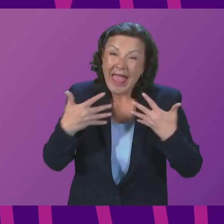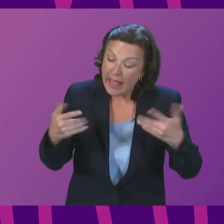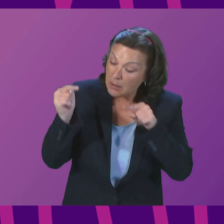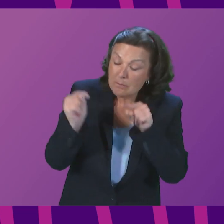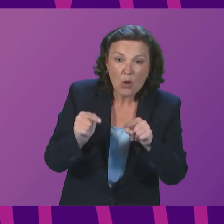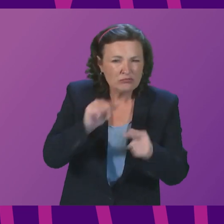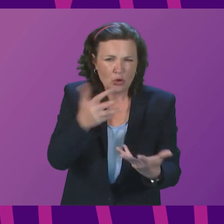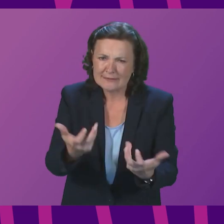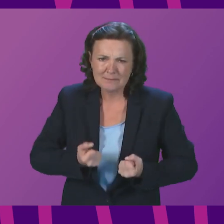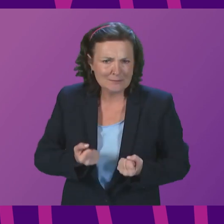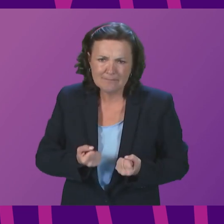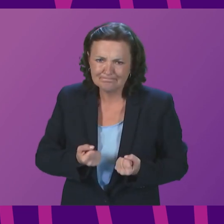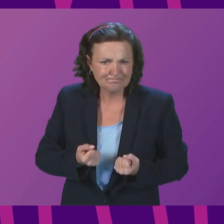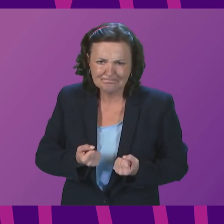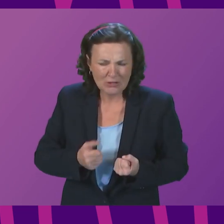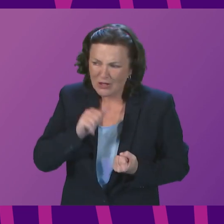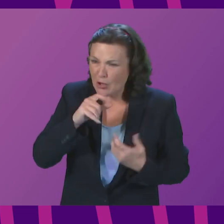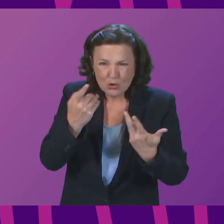It has no place anywhere, and it certainly has no place in the NHS.